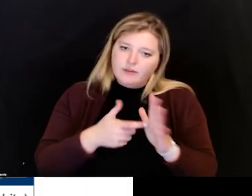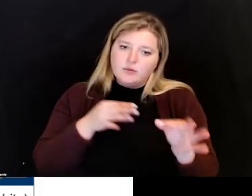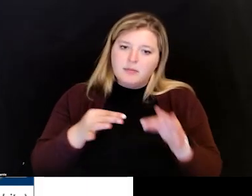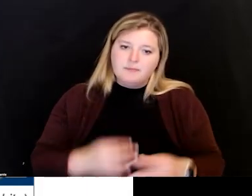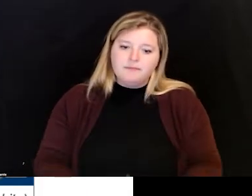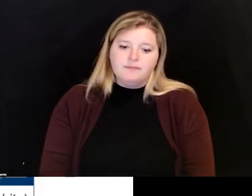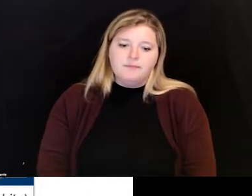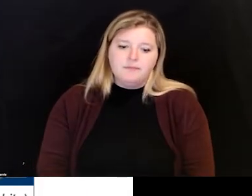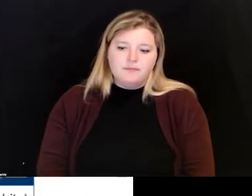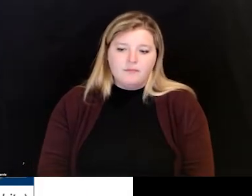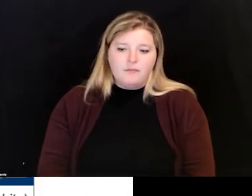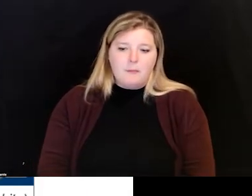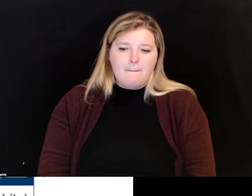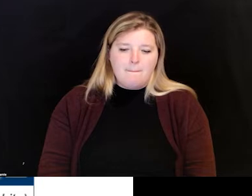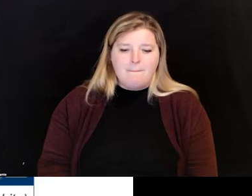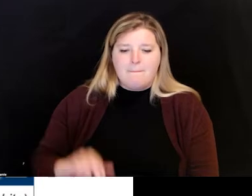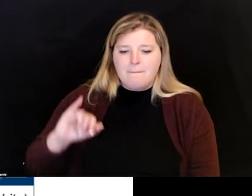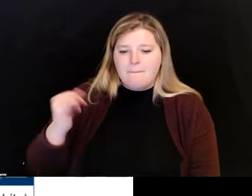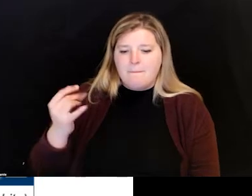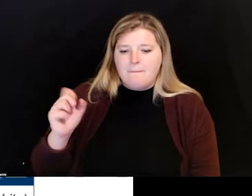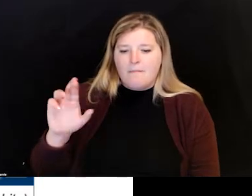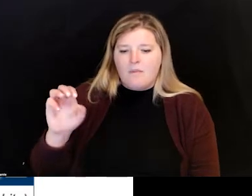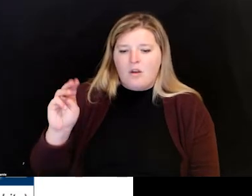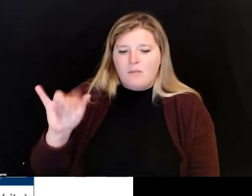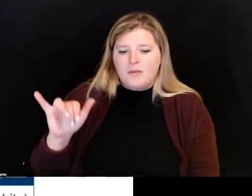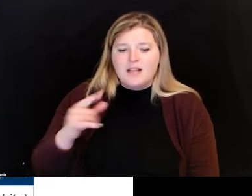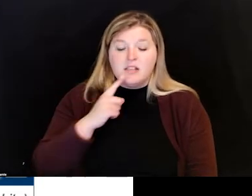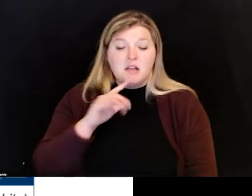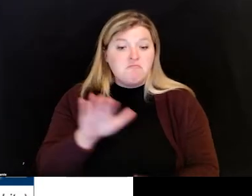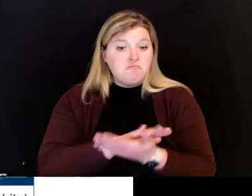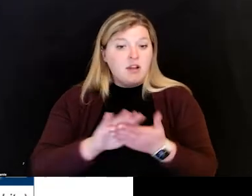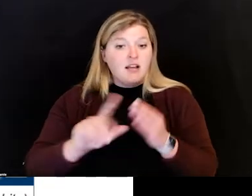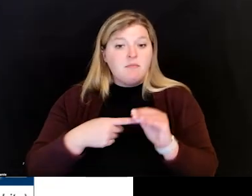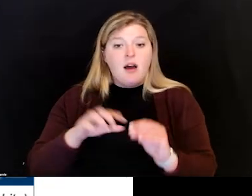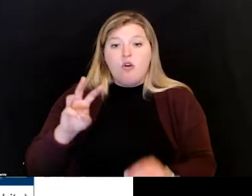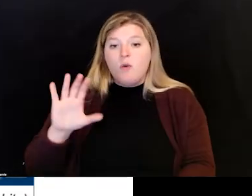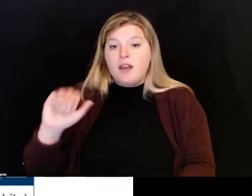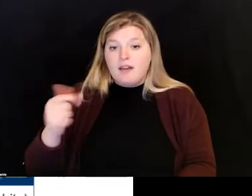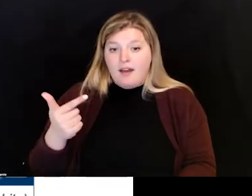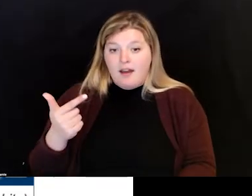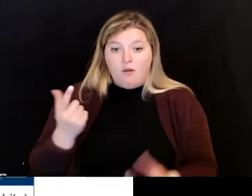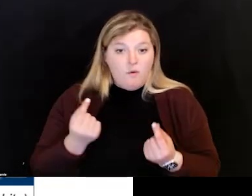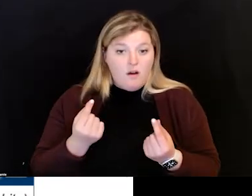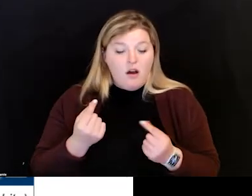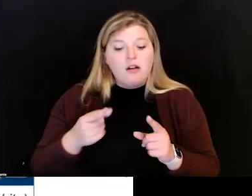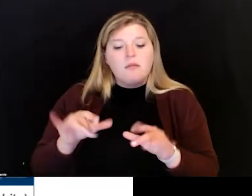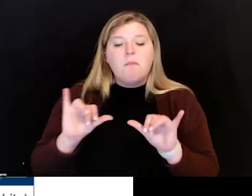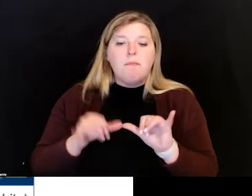[Jeremy] One of the nice things about the Web Content Accessibility Guidelines is that it's measurable.